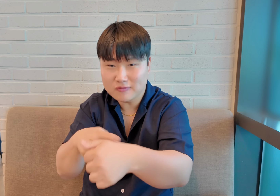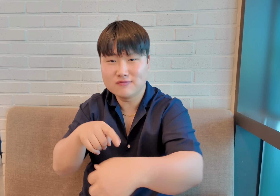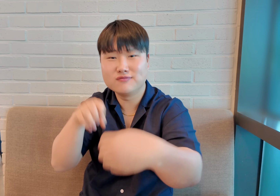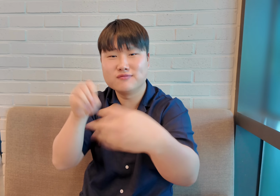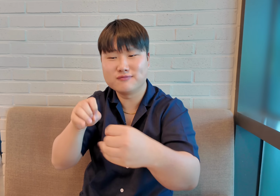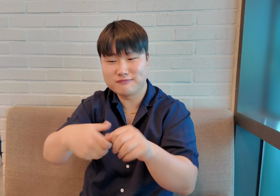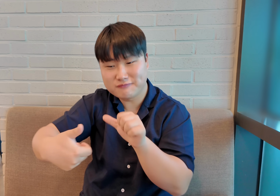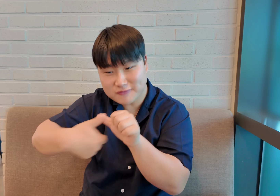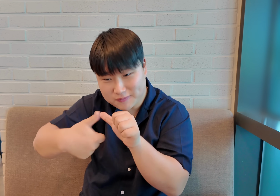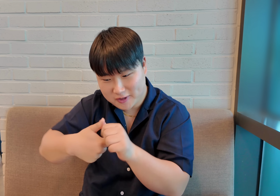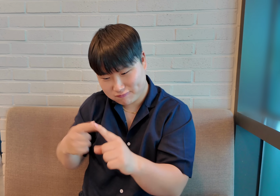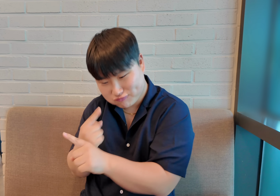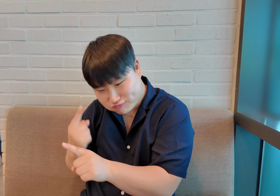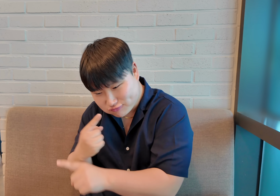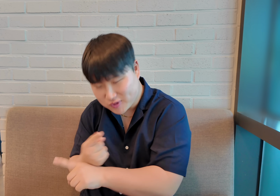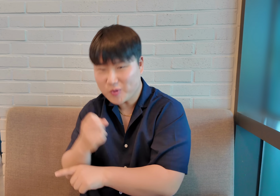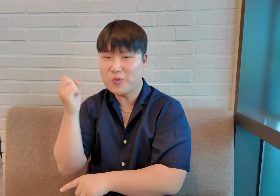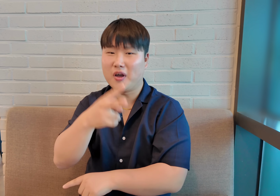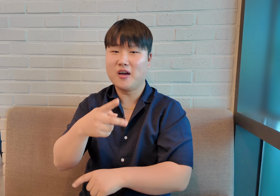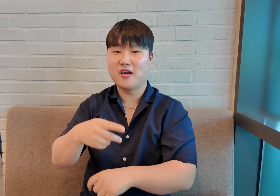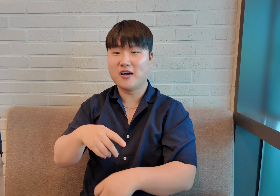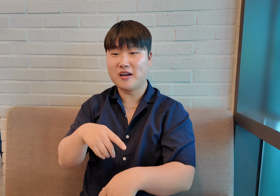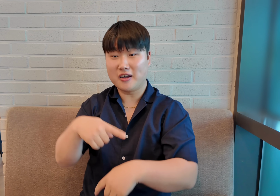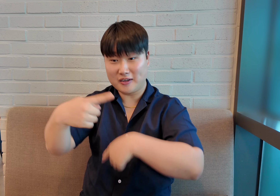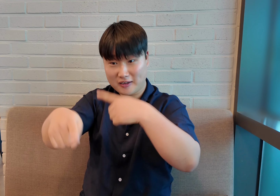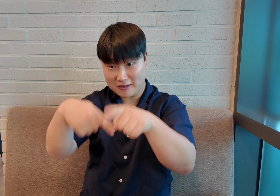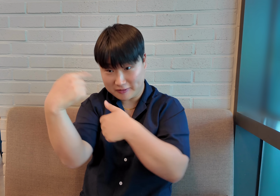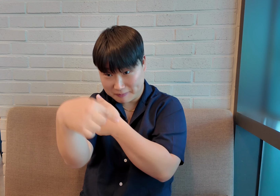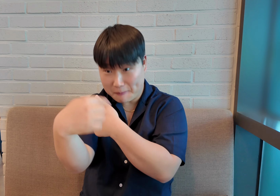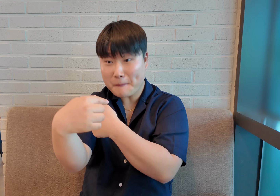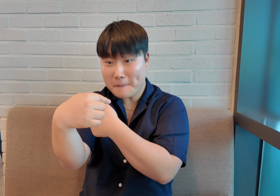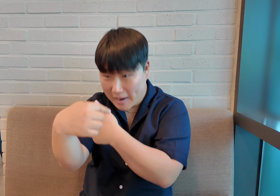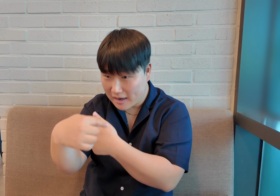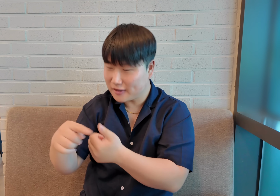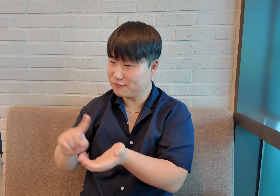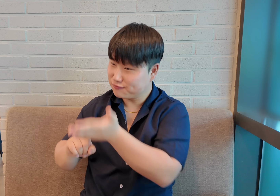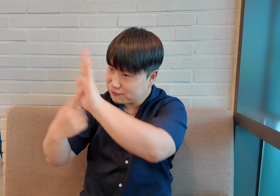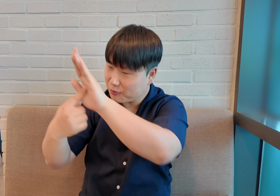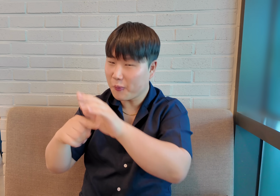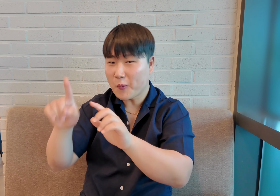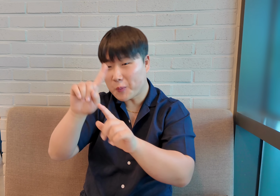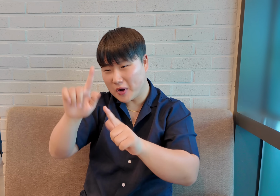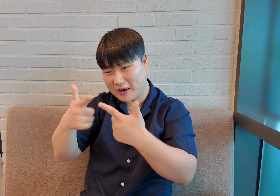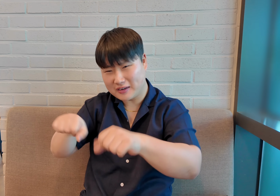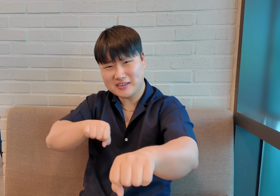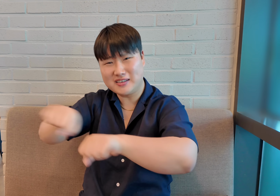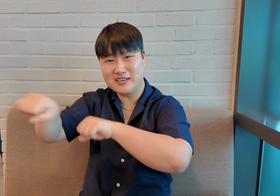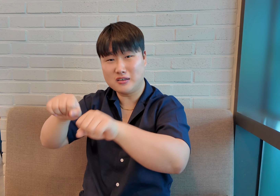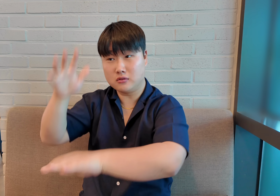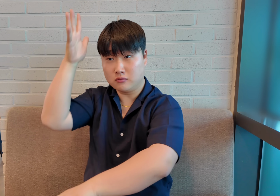work by giving each other advice or giving feedback.